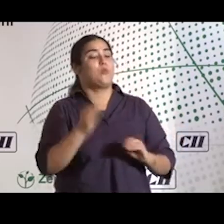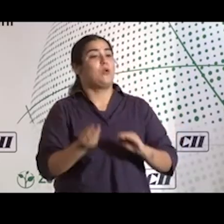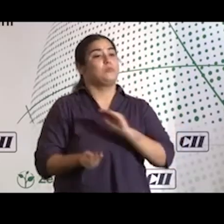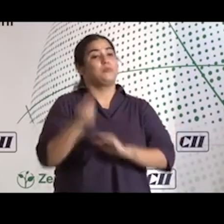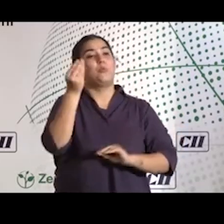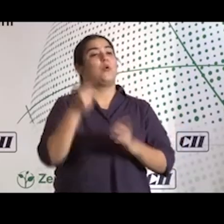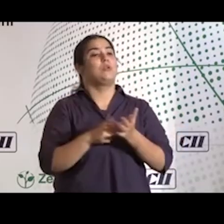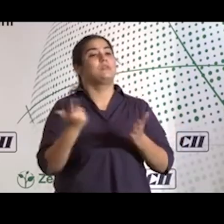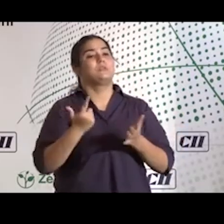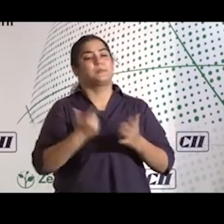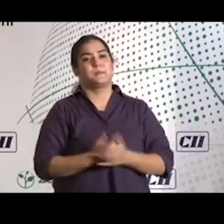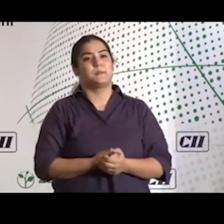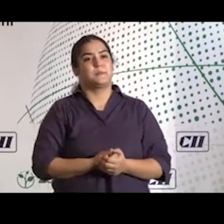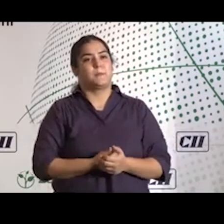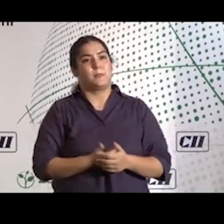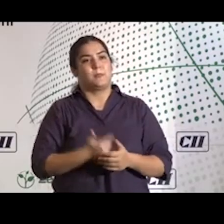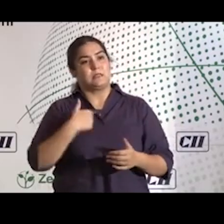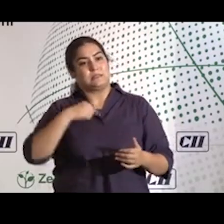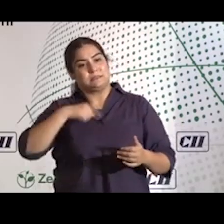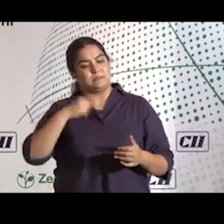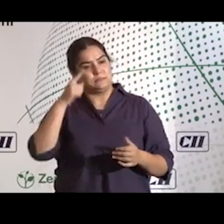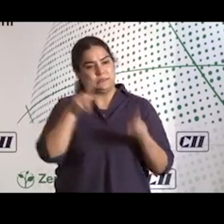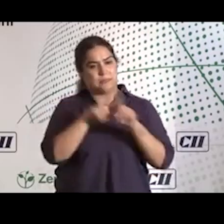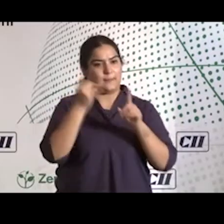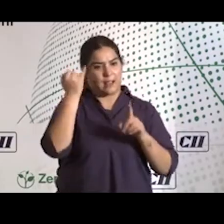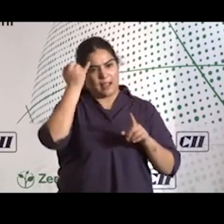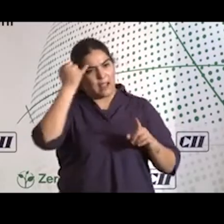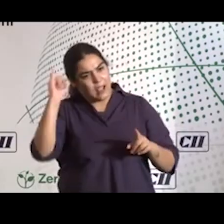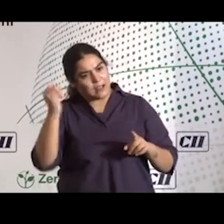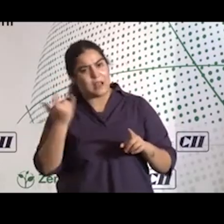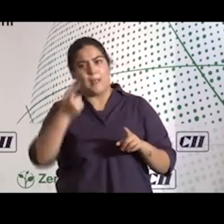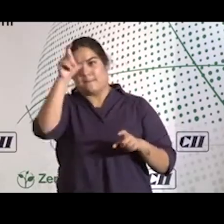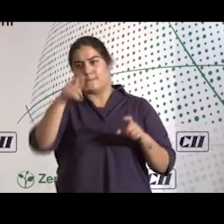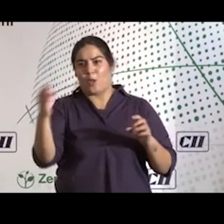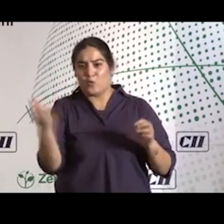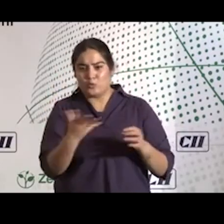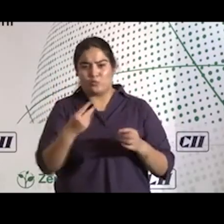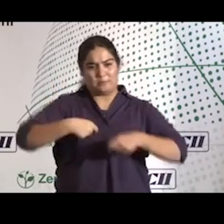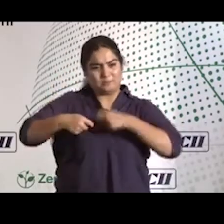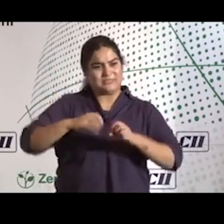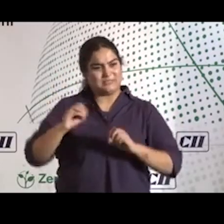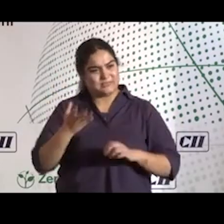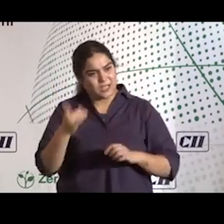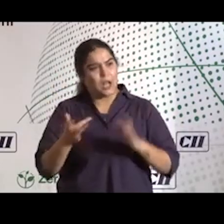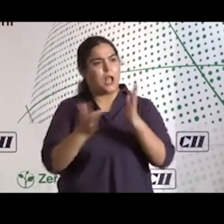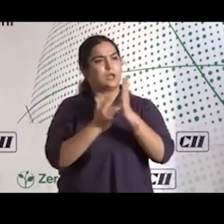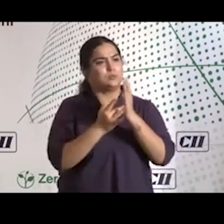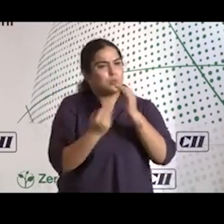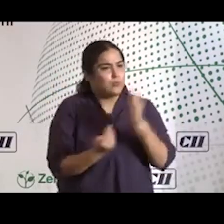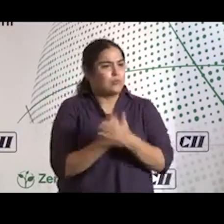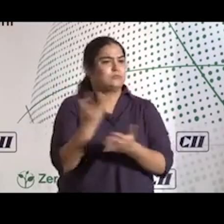that how you daters innovators start ups. When we talk about technology in all of those things,